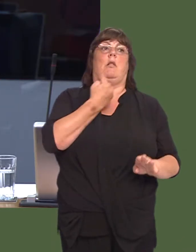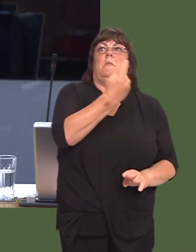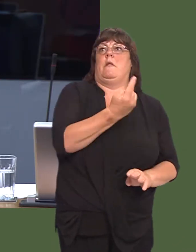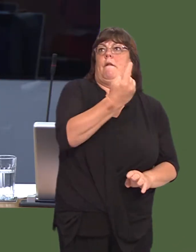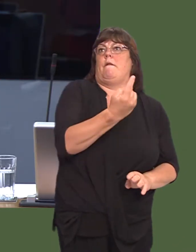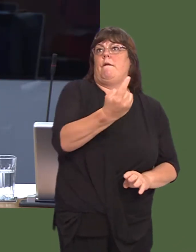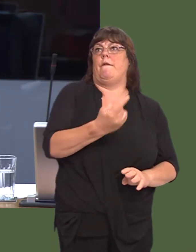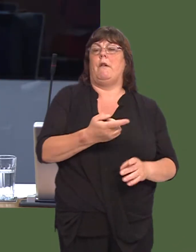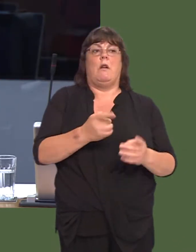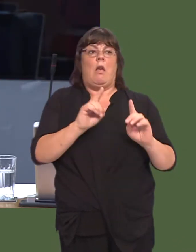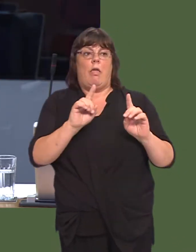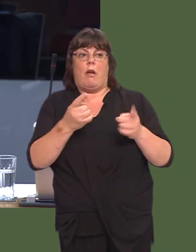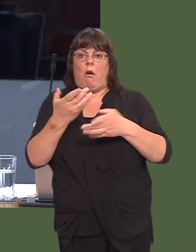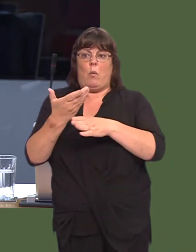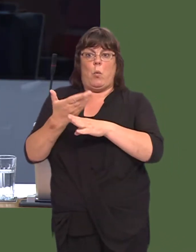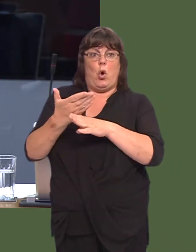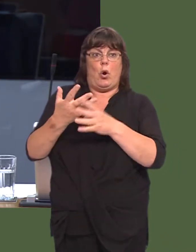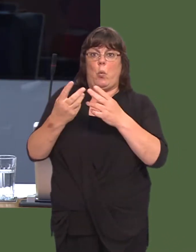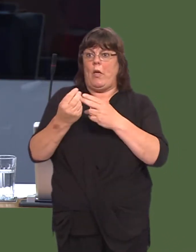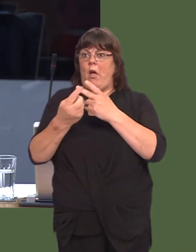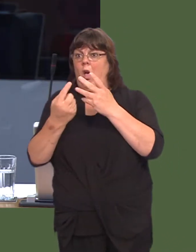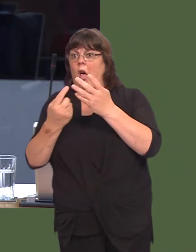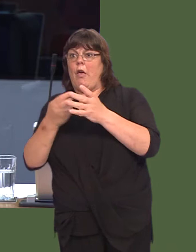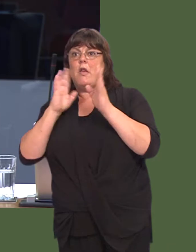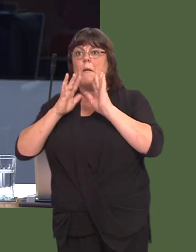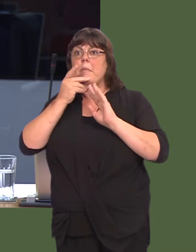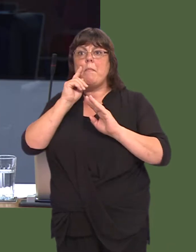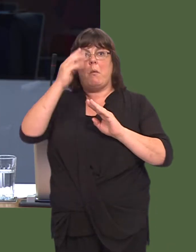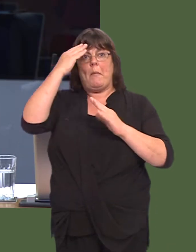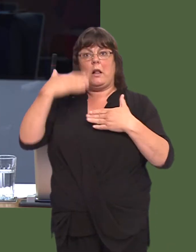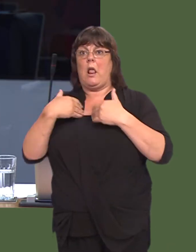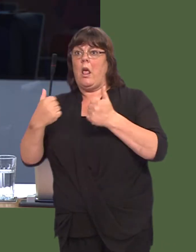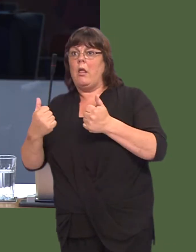They have no capacity in the system to work on mental health prevention.